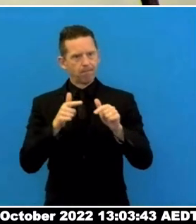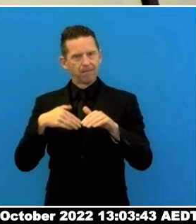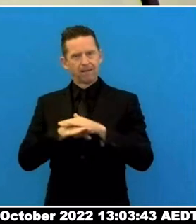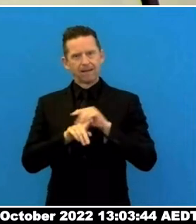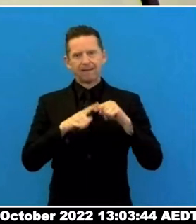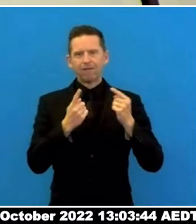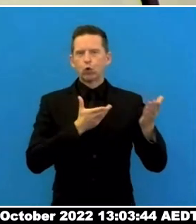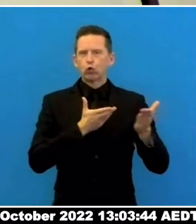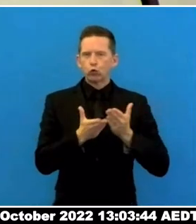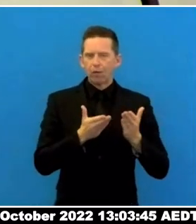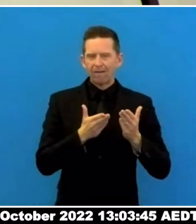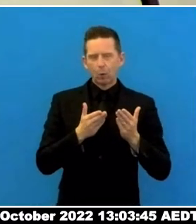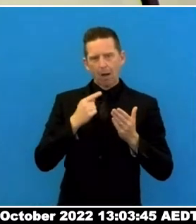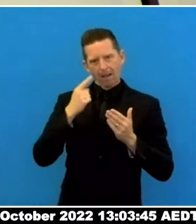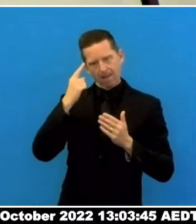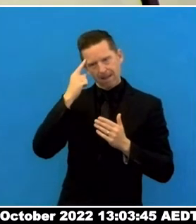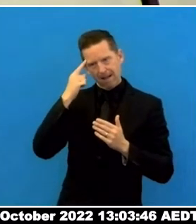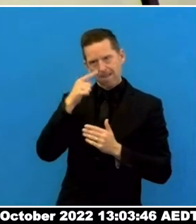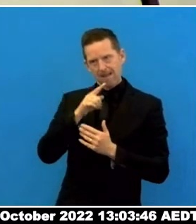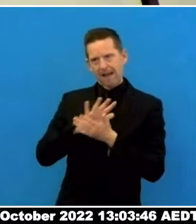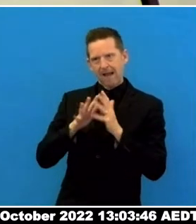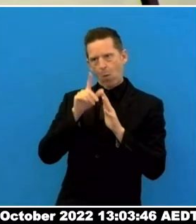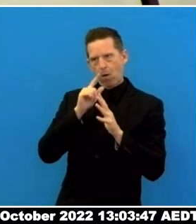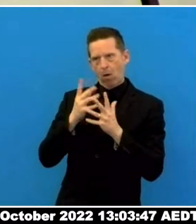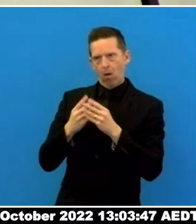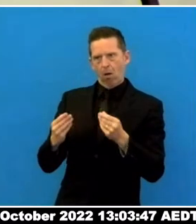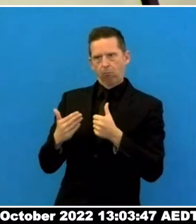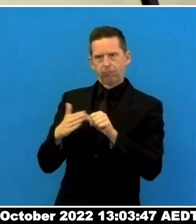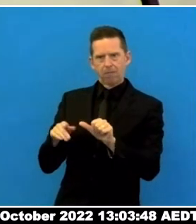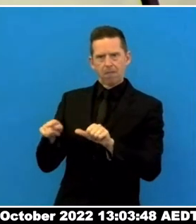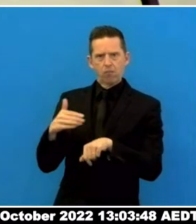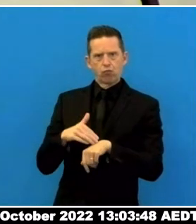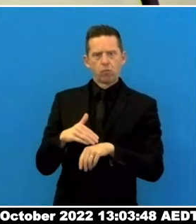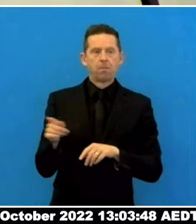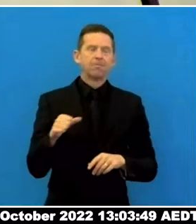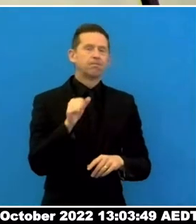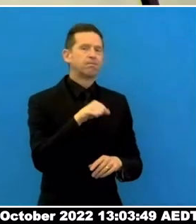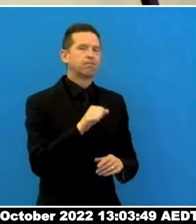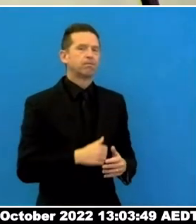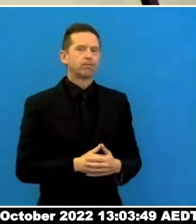I thought that might be another way of addressing. Yes. Alright.